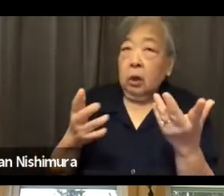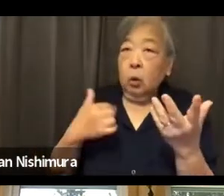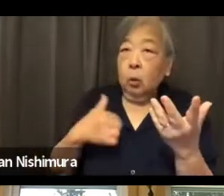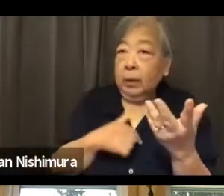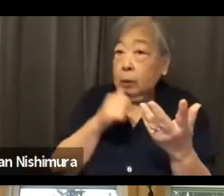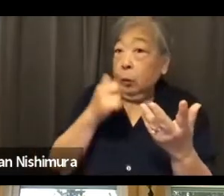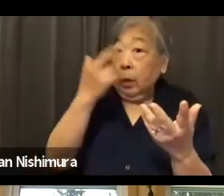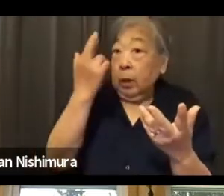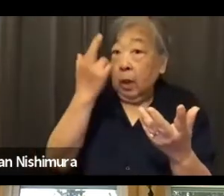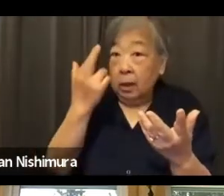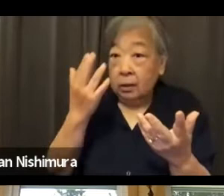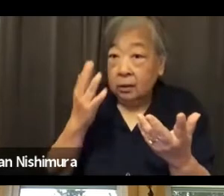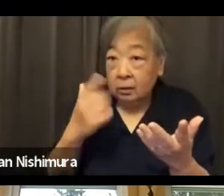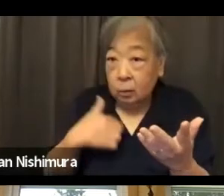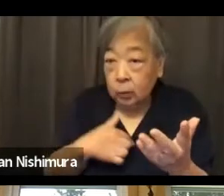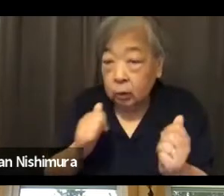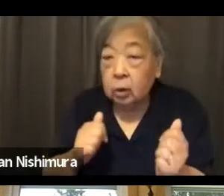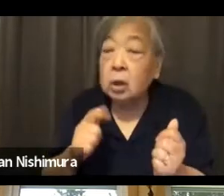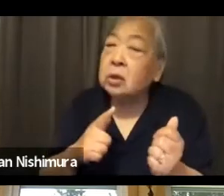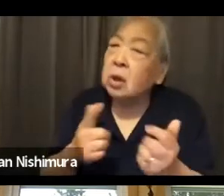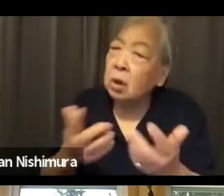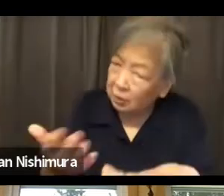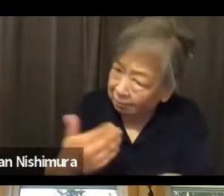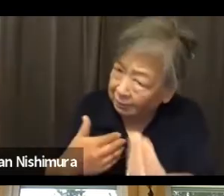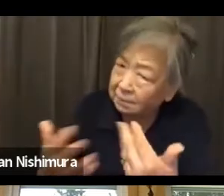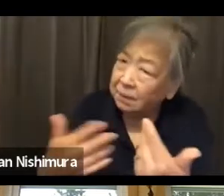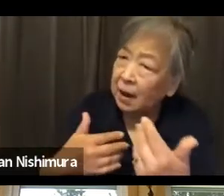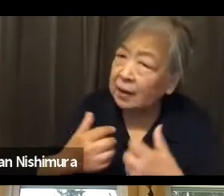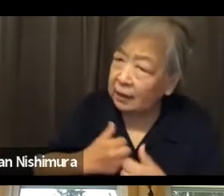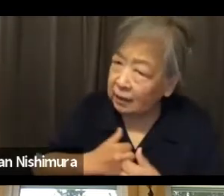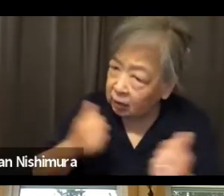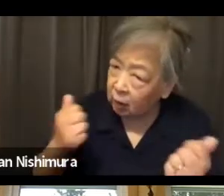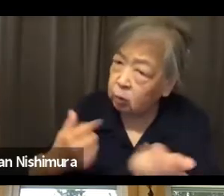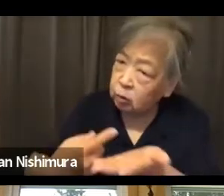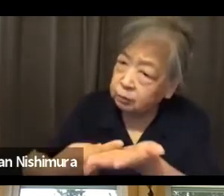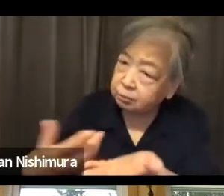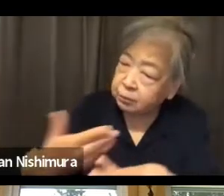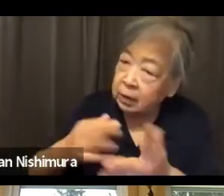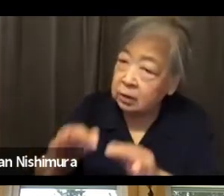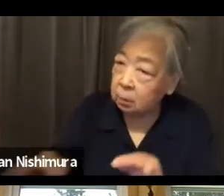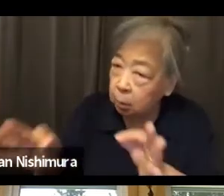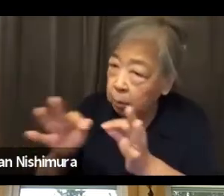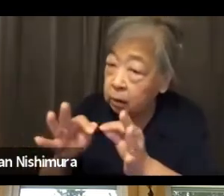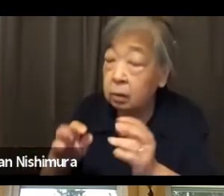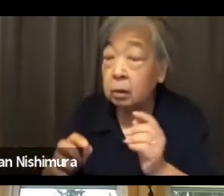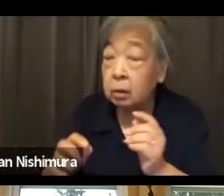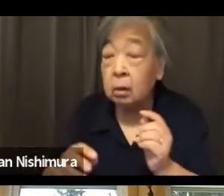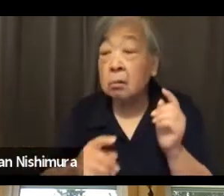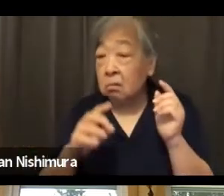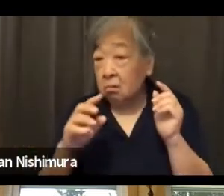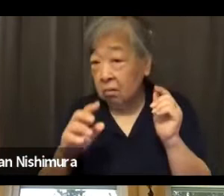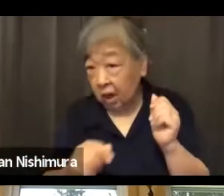So inviting disclosure is important. This can be done on your website in several ways.